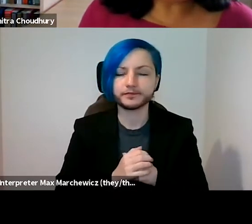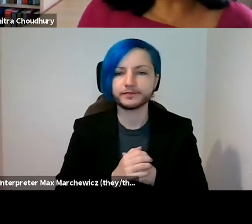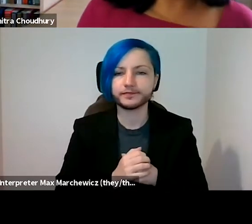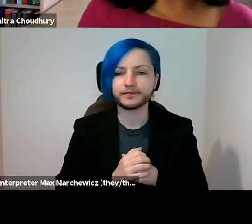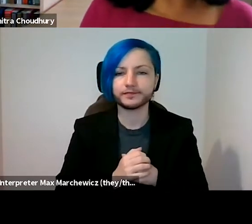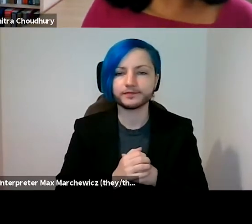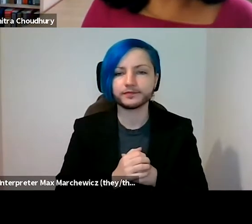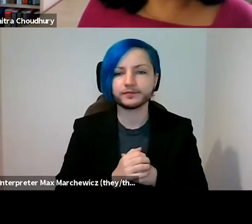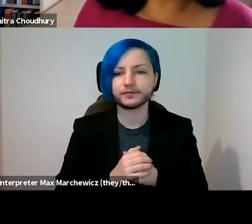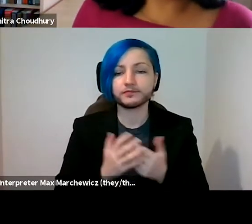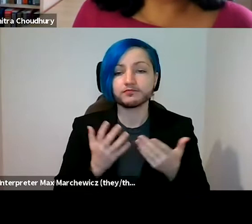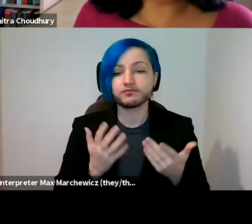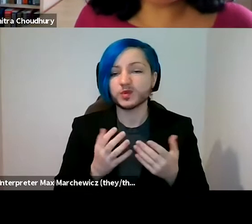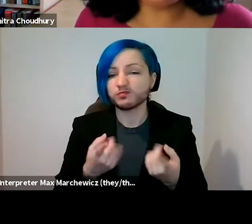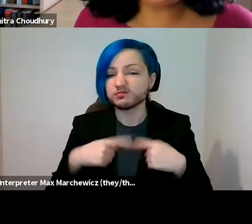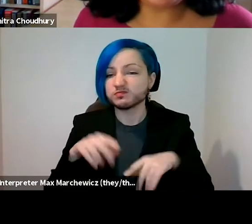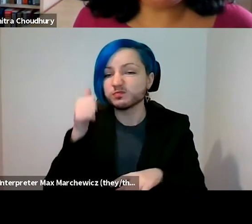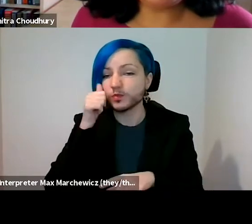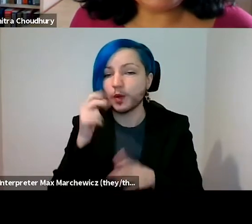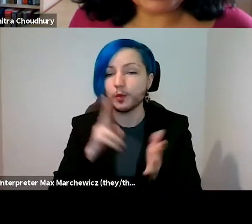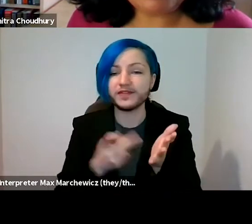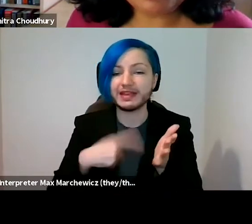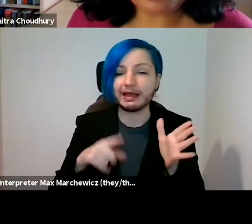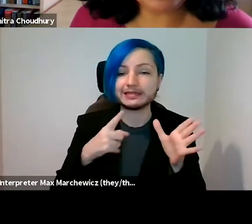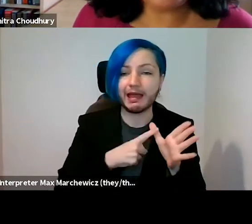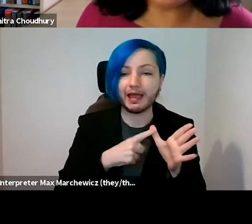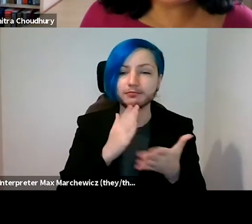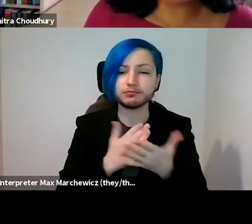Of course, most of us are aware of V&A's absolute love affair with India,